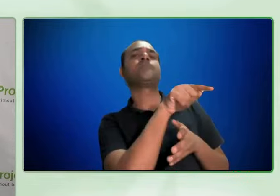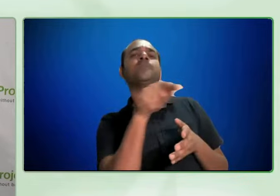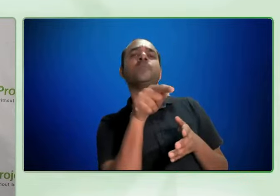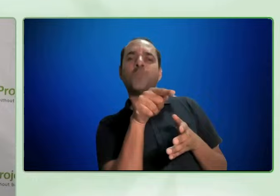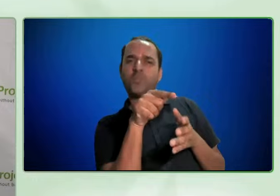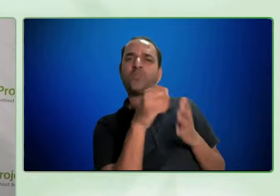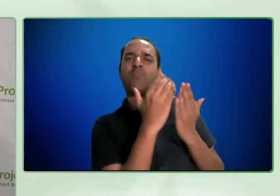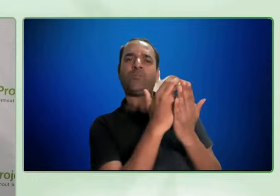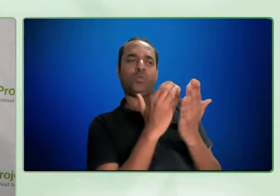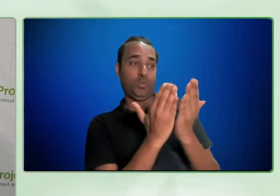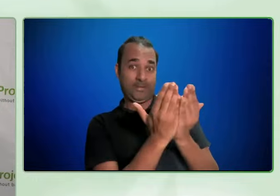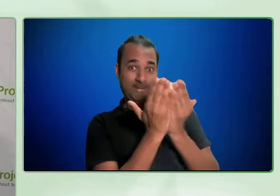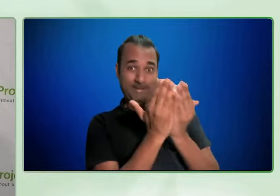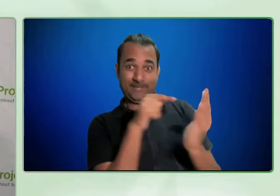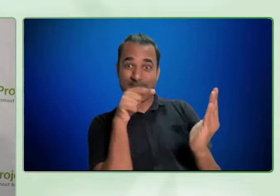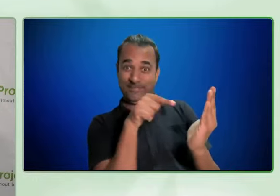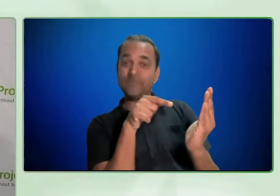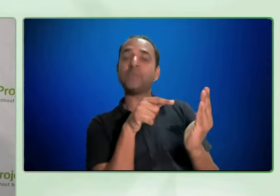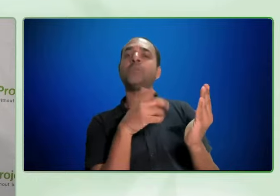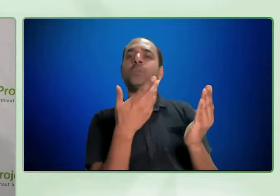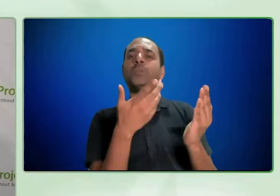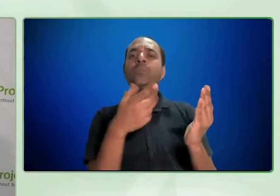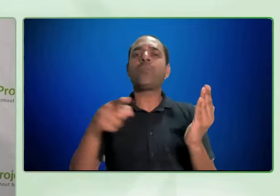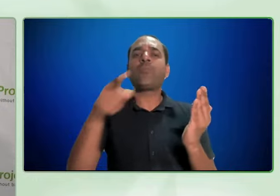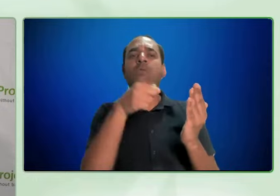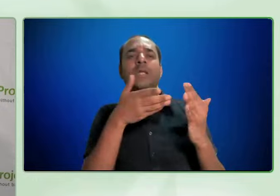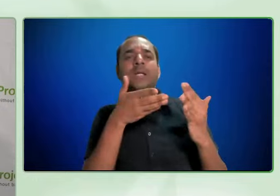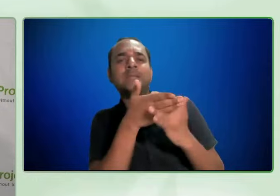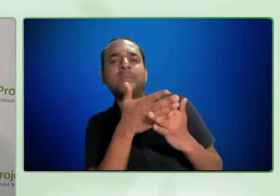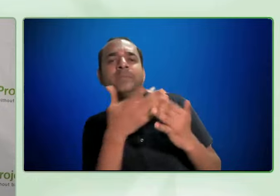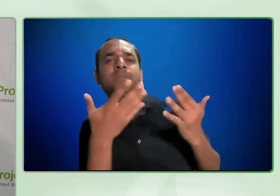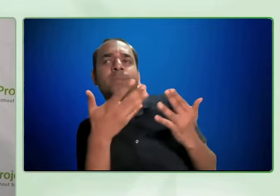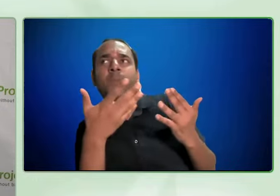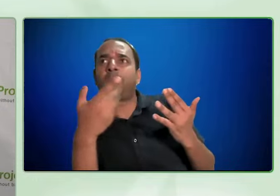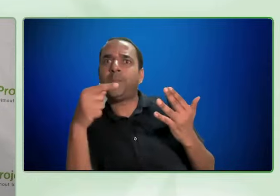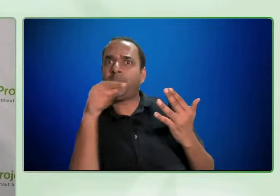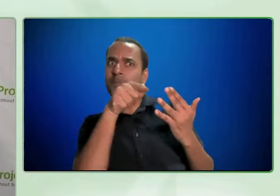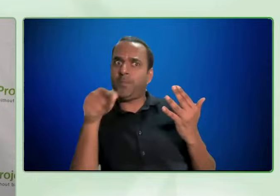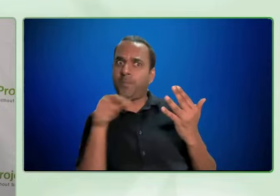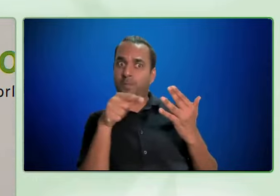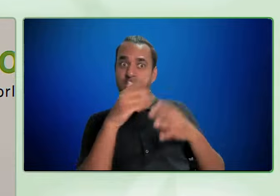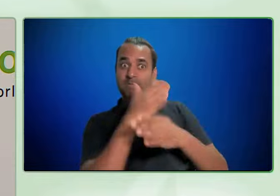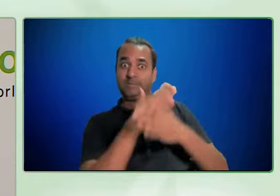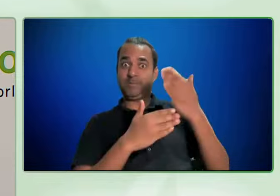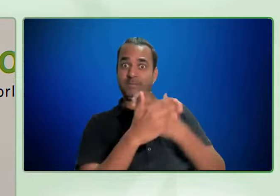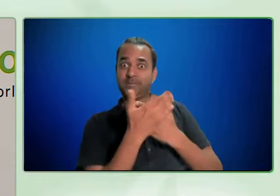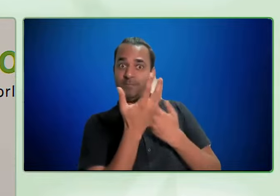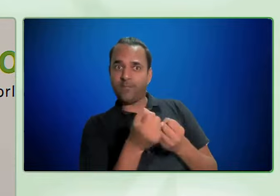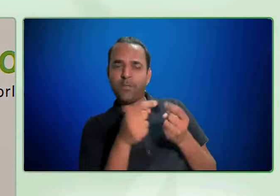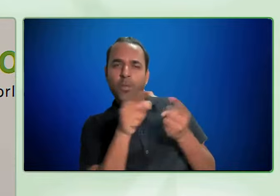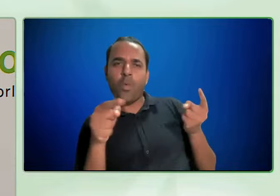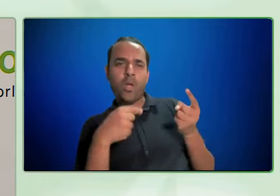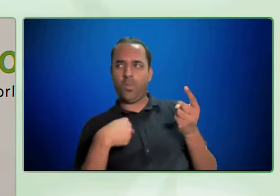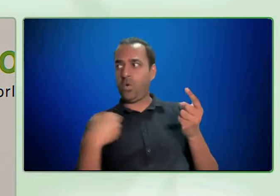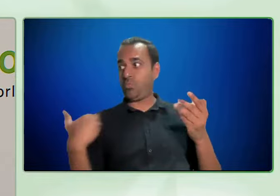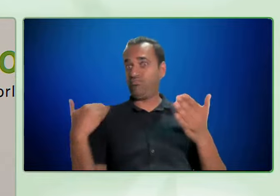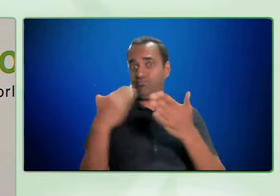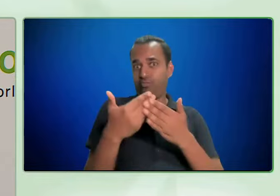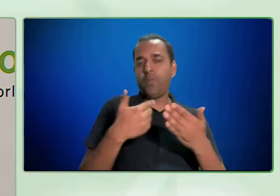When we see accessibility and inclusion is politically accepted, that we know about the